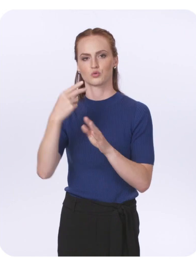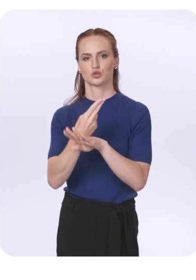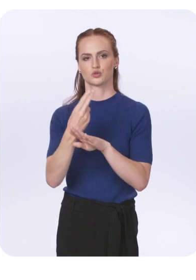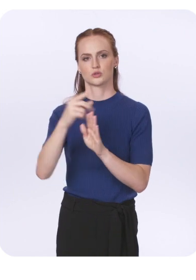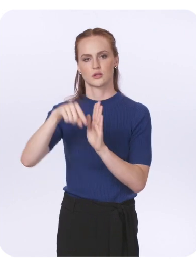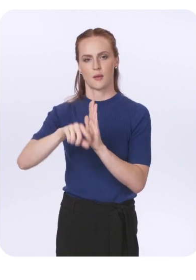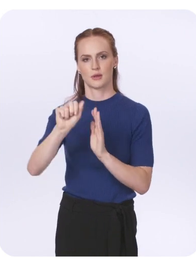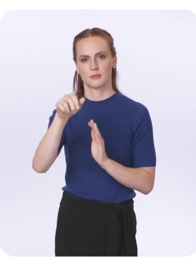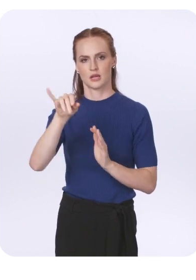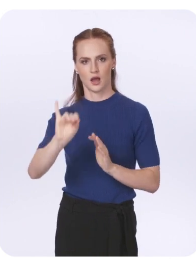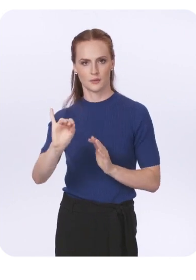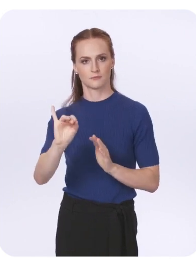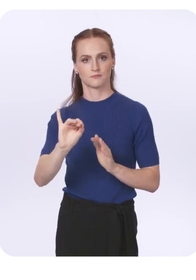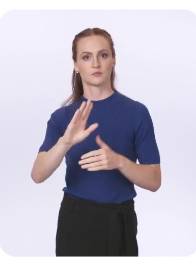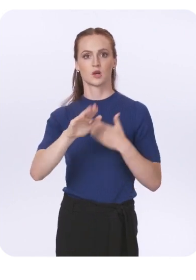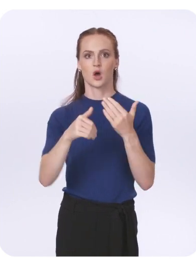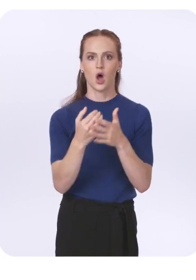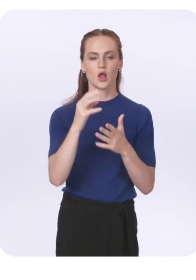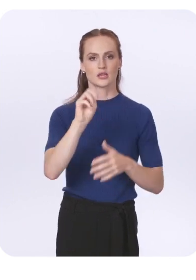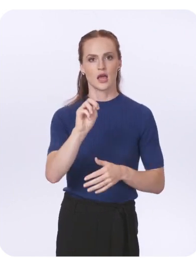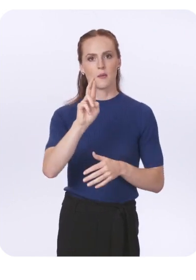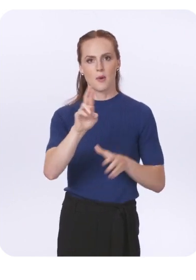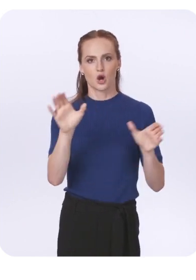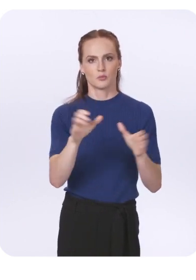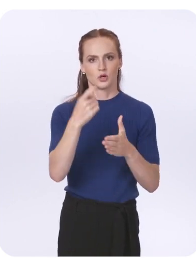When factoring in all of these MR perf costs into the equation,